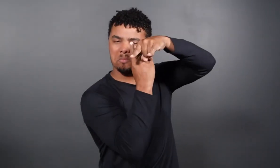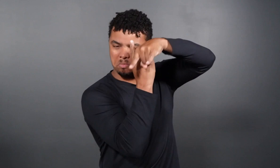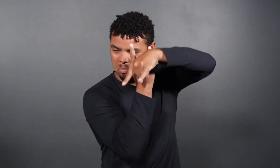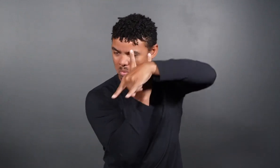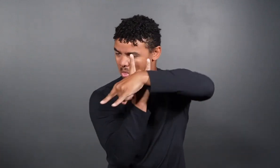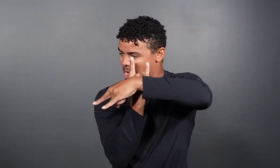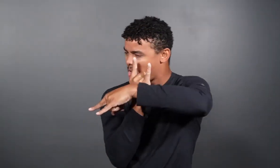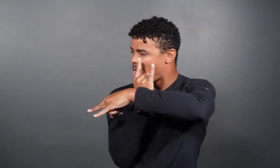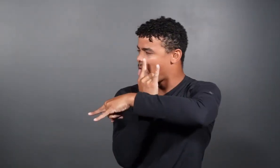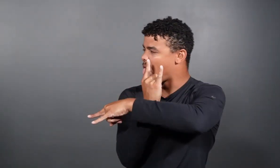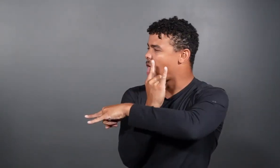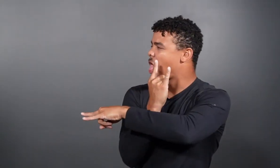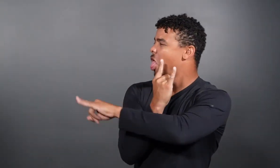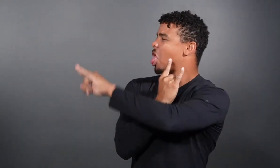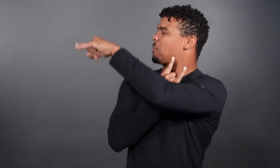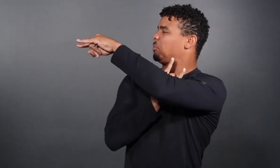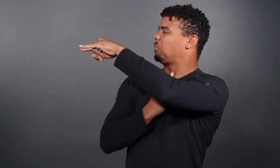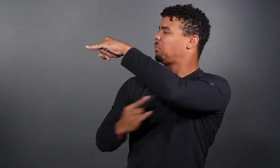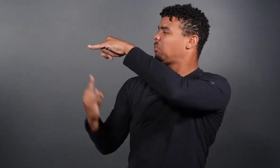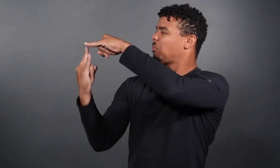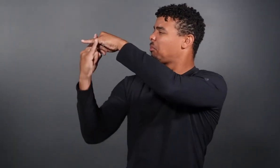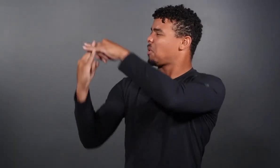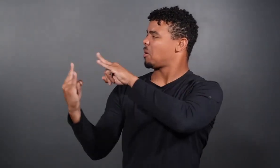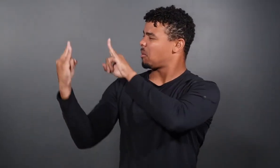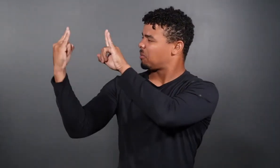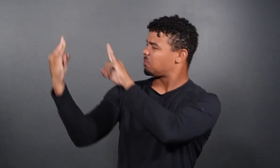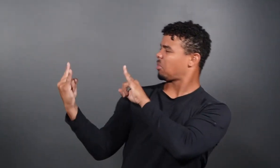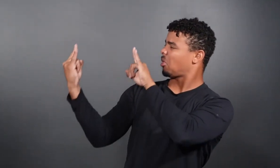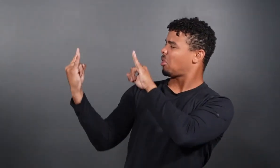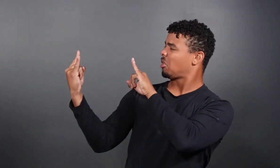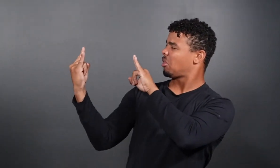the suspension bridge in the background